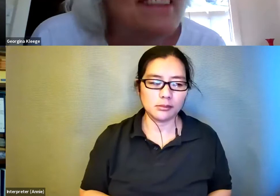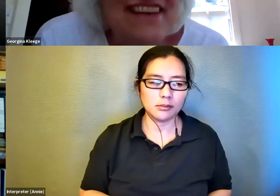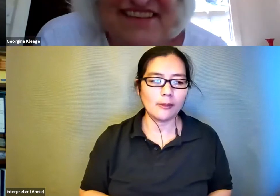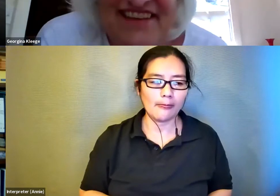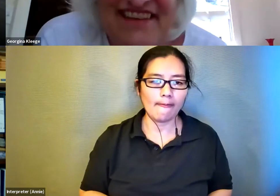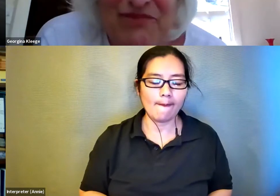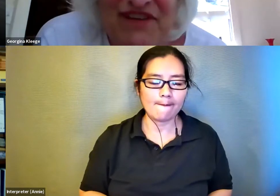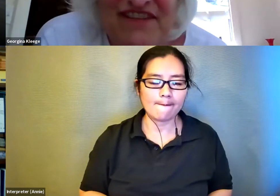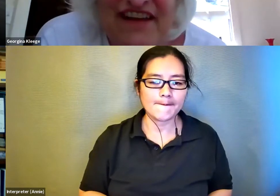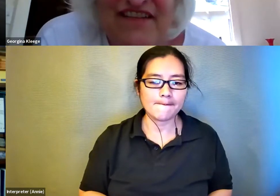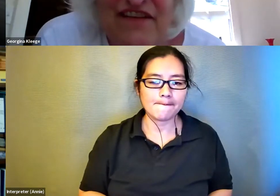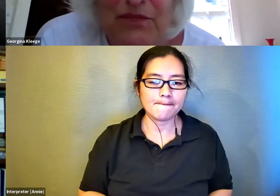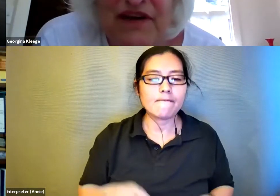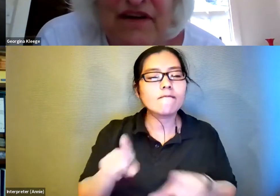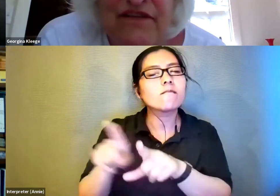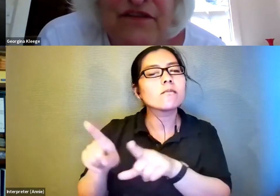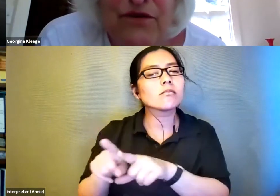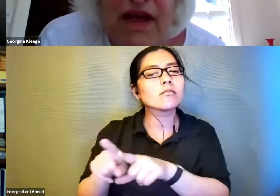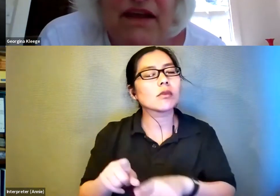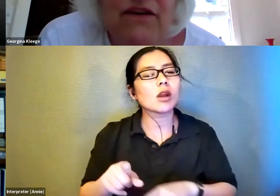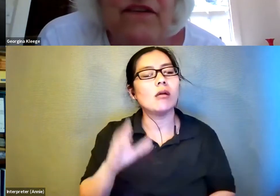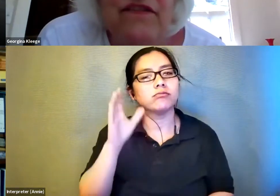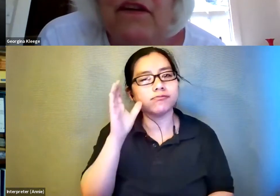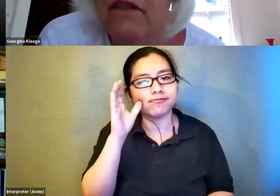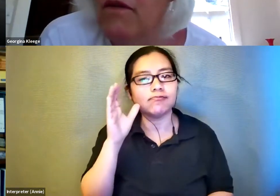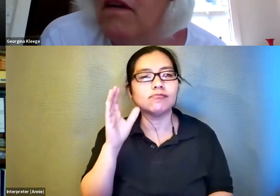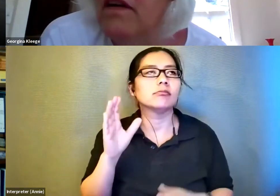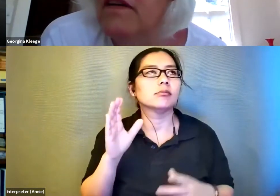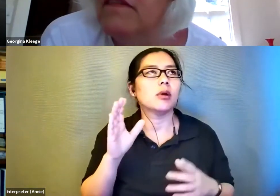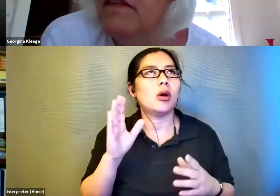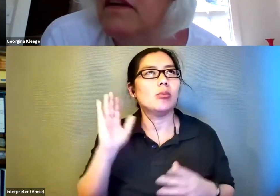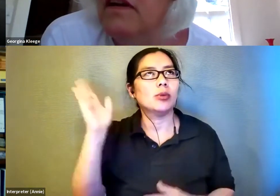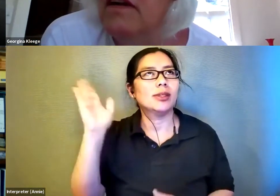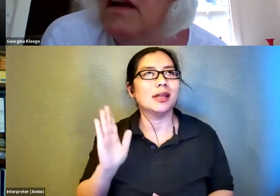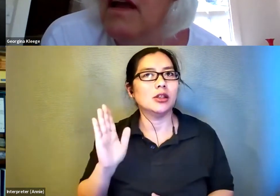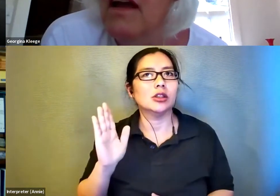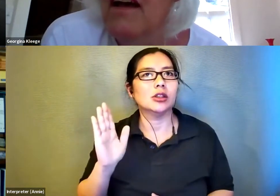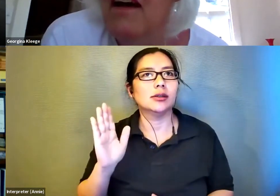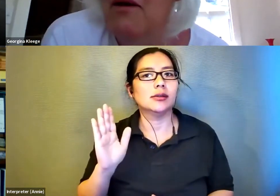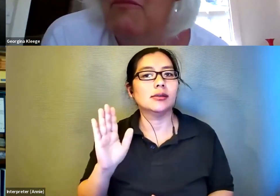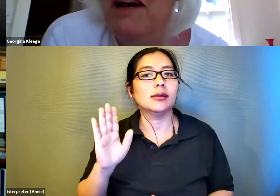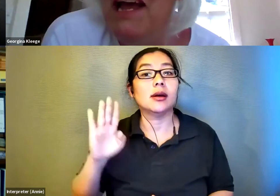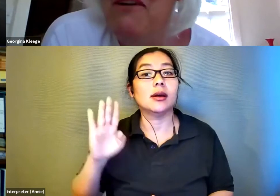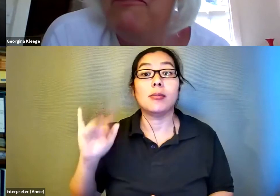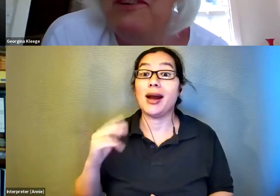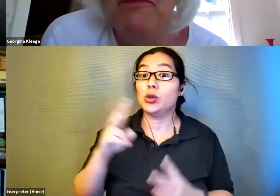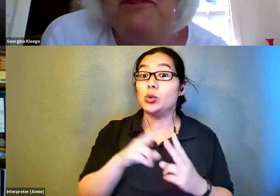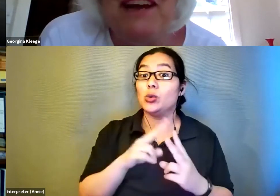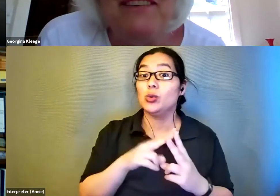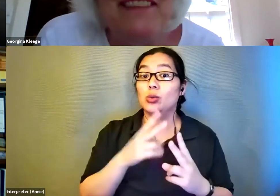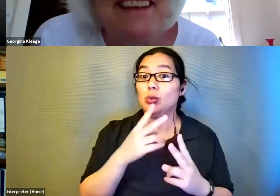listening to the presentations by our two makers, our two artists here, I have to point out the